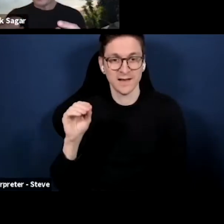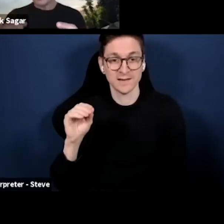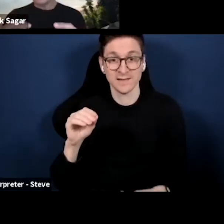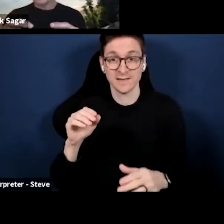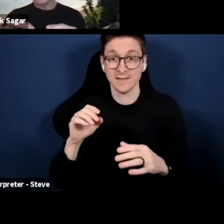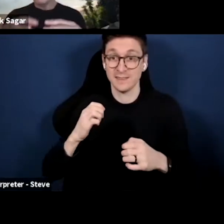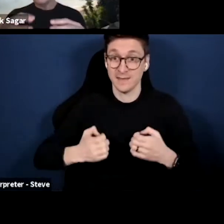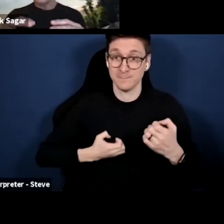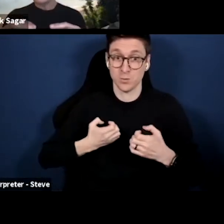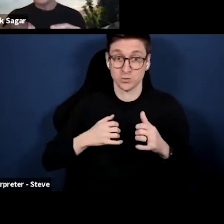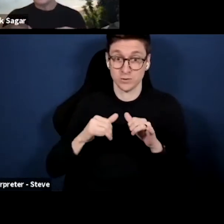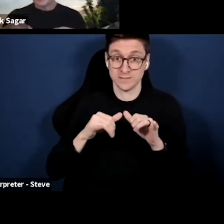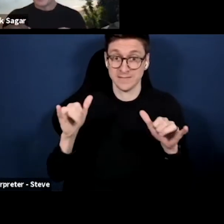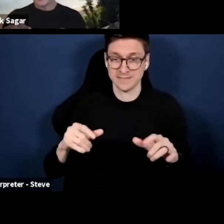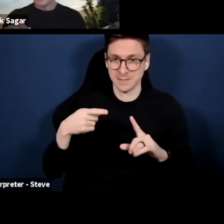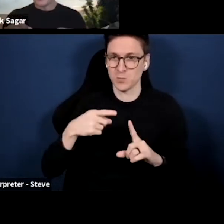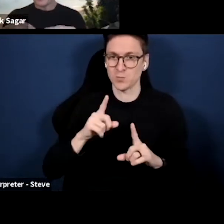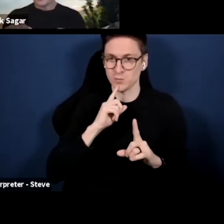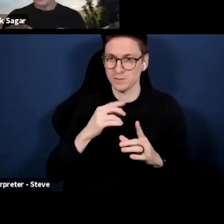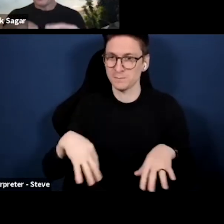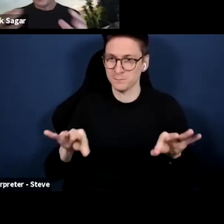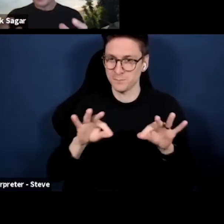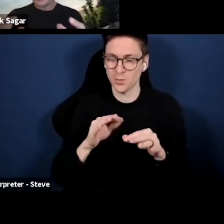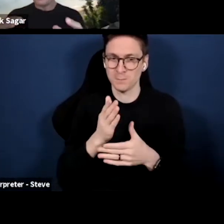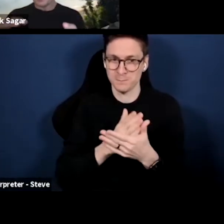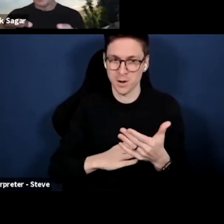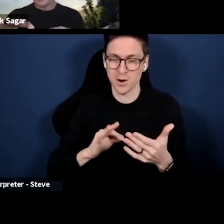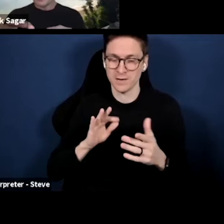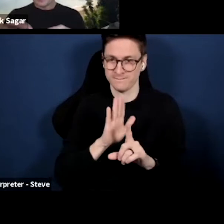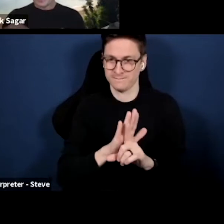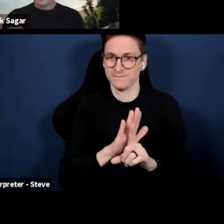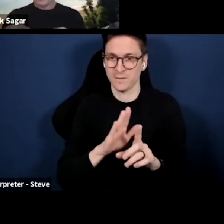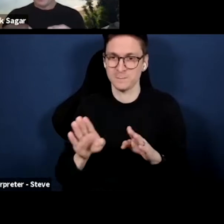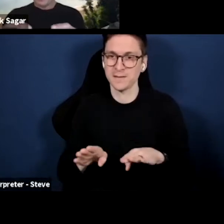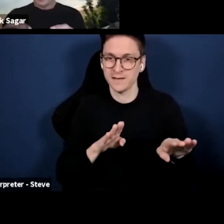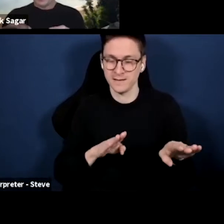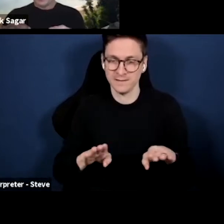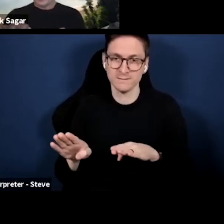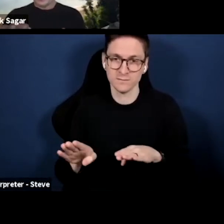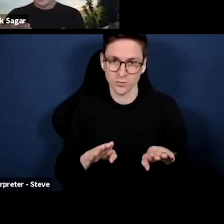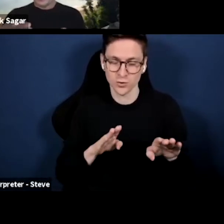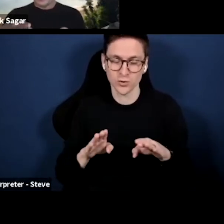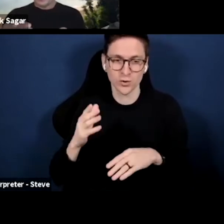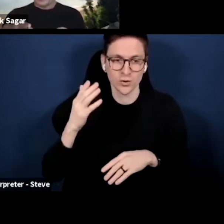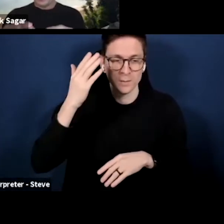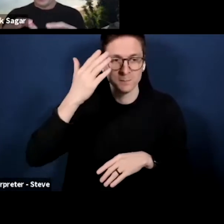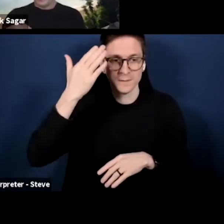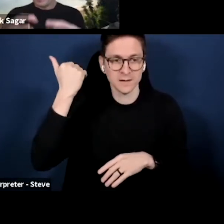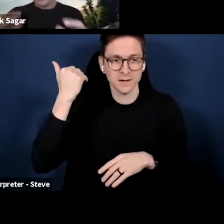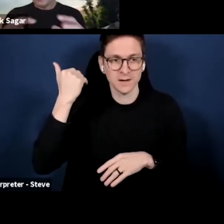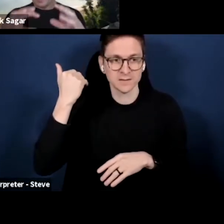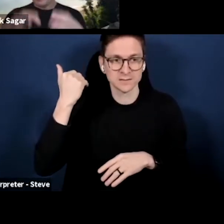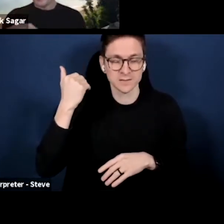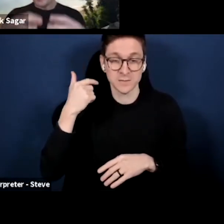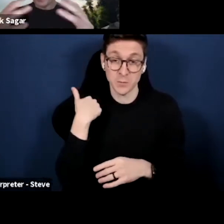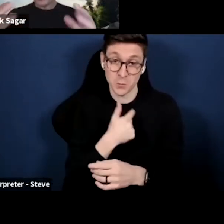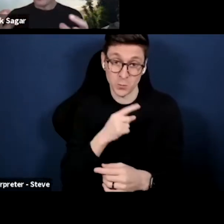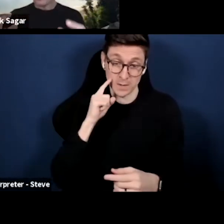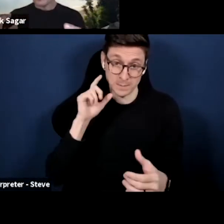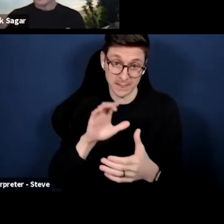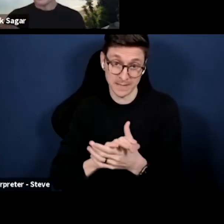is a really key part of the behavior um because we believe that emotion and cognition